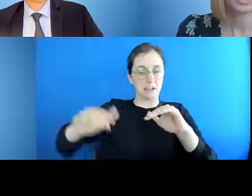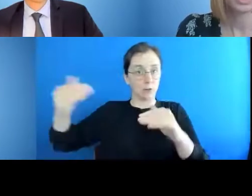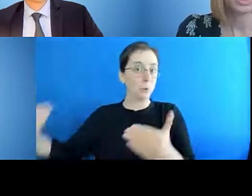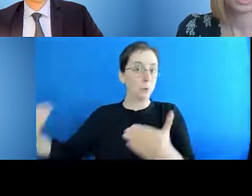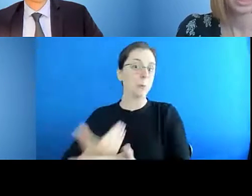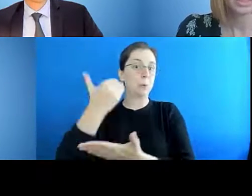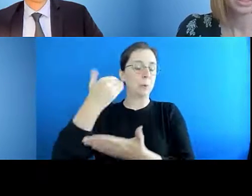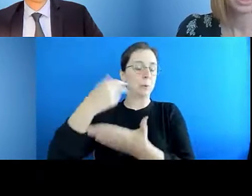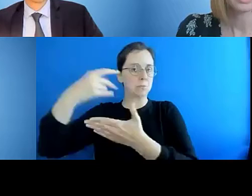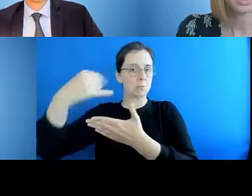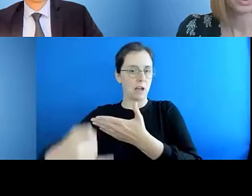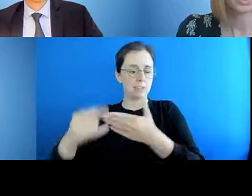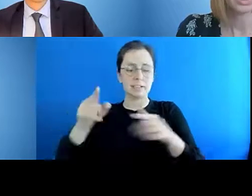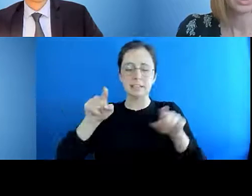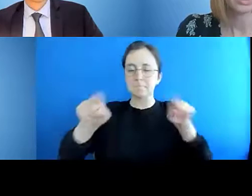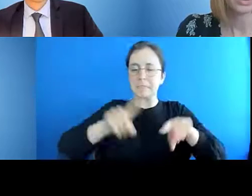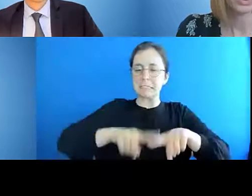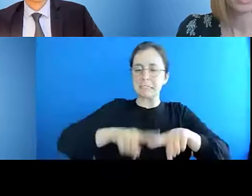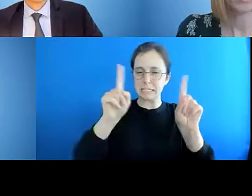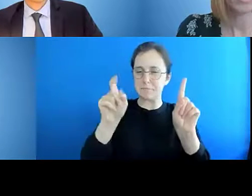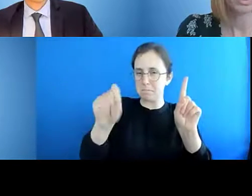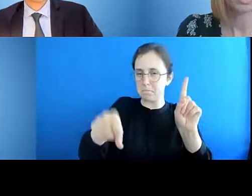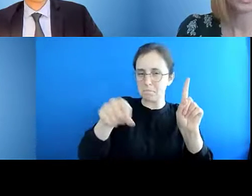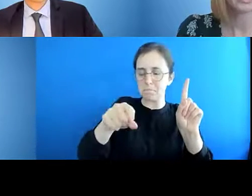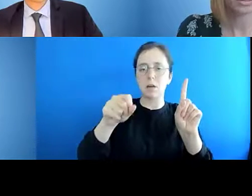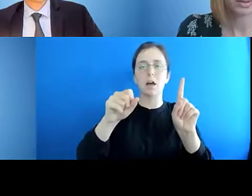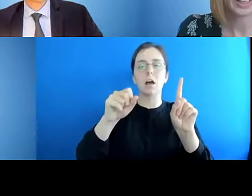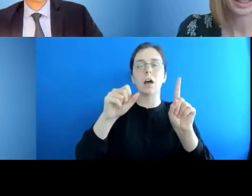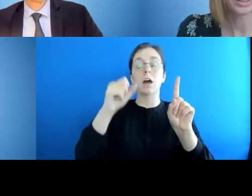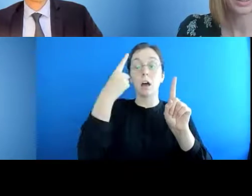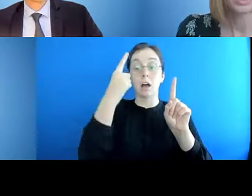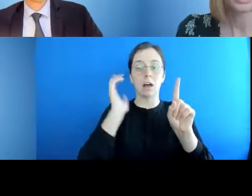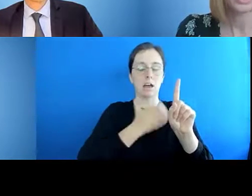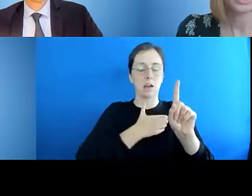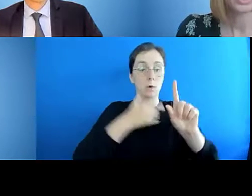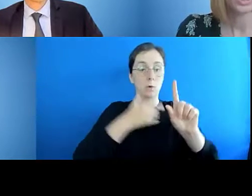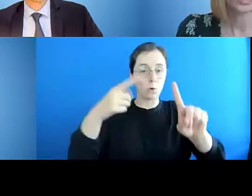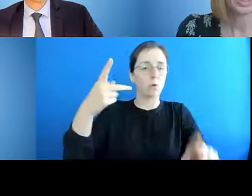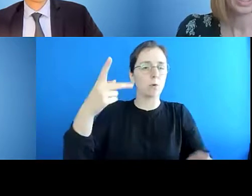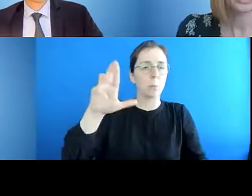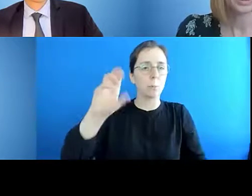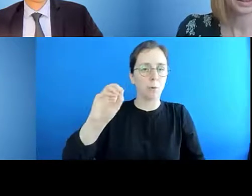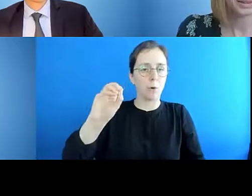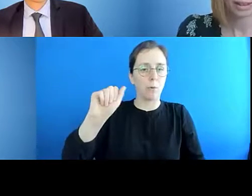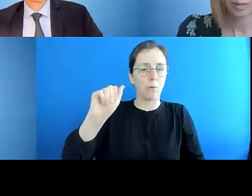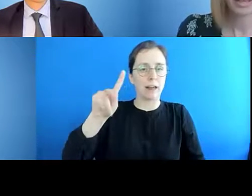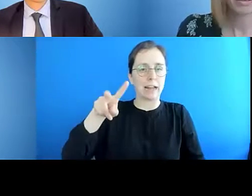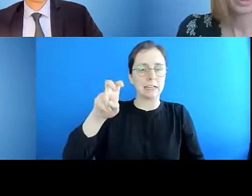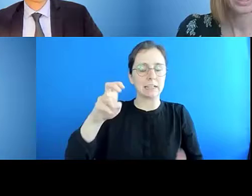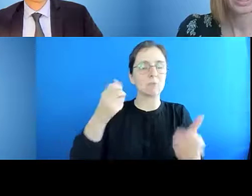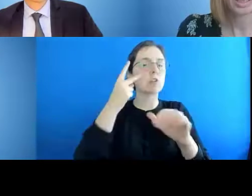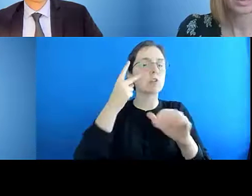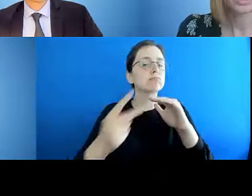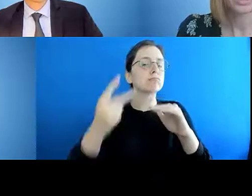but the idea is that we're looking for proactive planning, and so when you're coming in for the next segment,